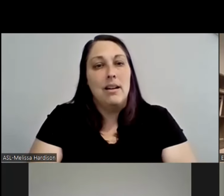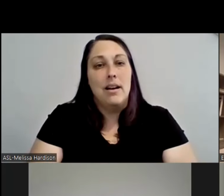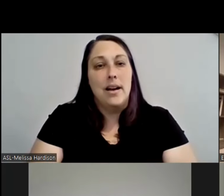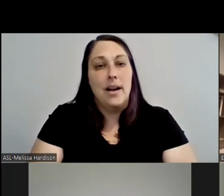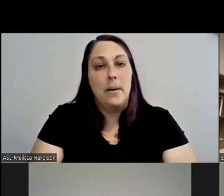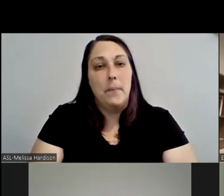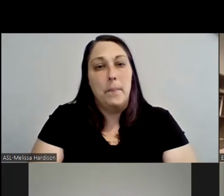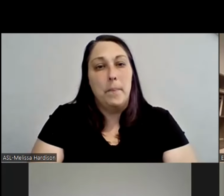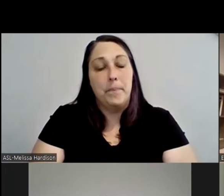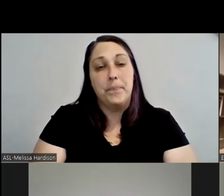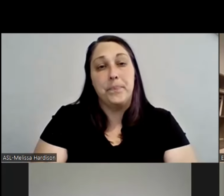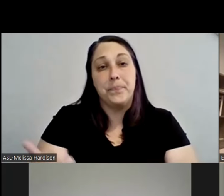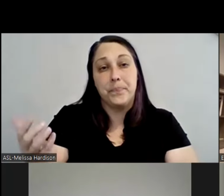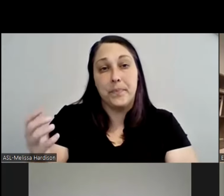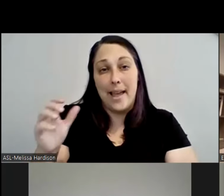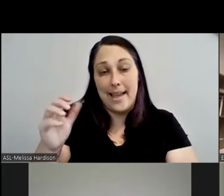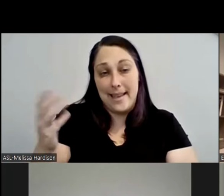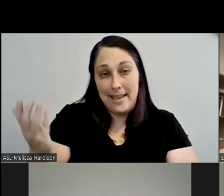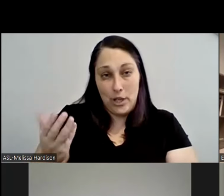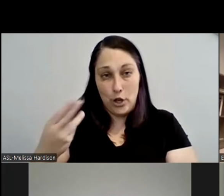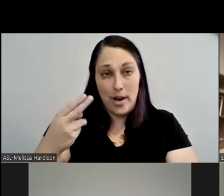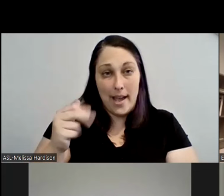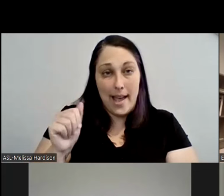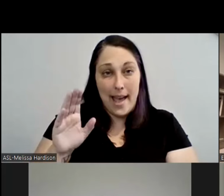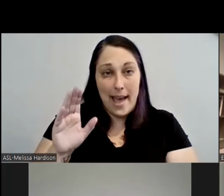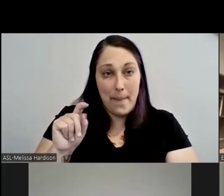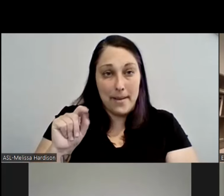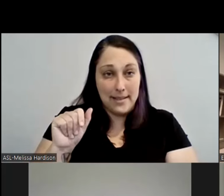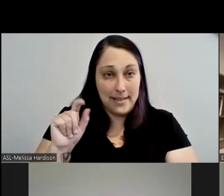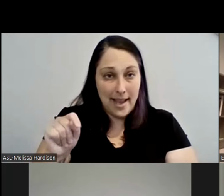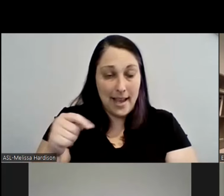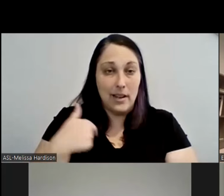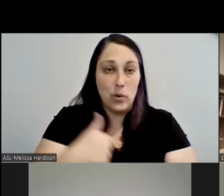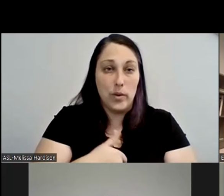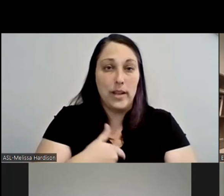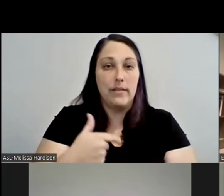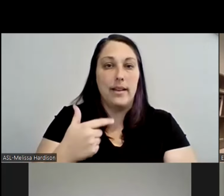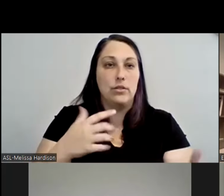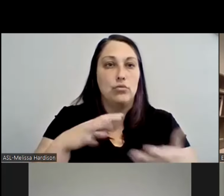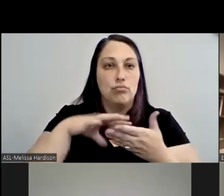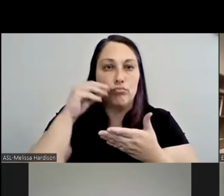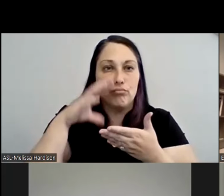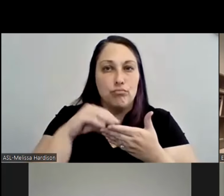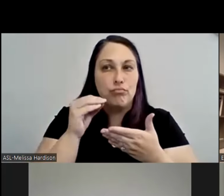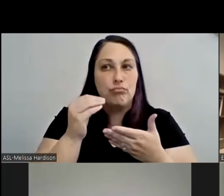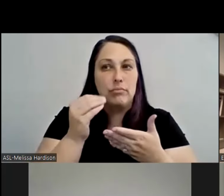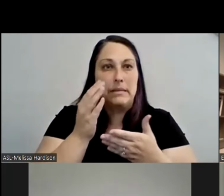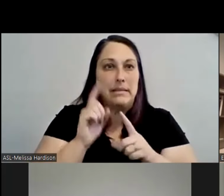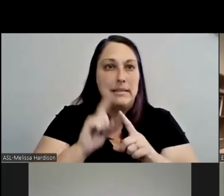As you can see it is quite a list here! I am aware that everybody is going to have access to these slides, so